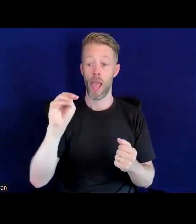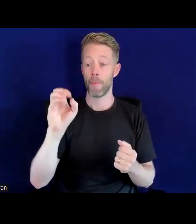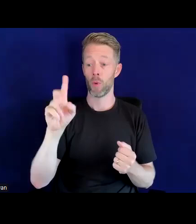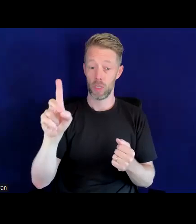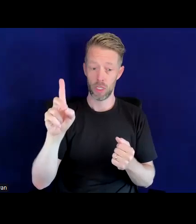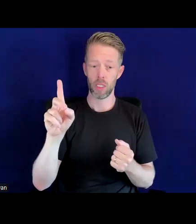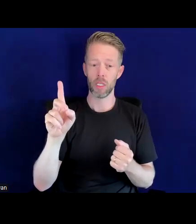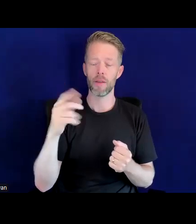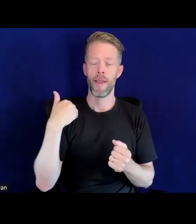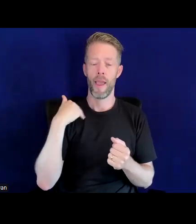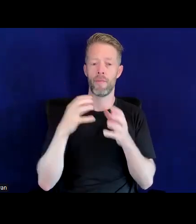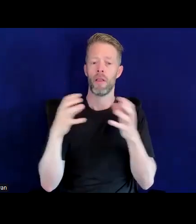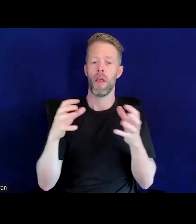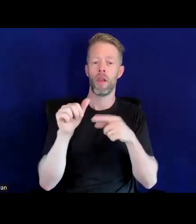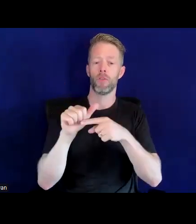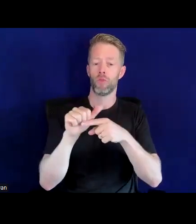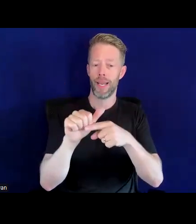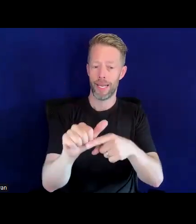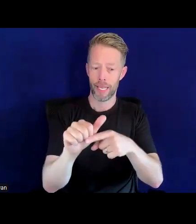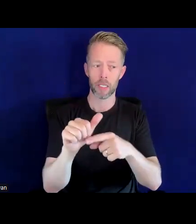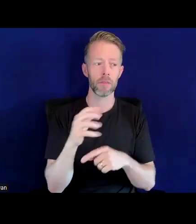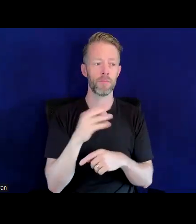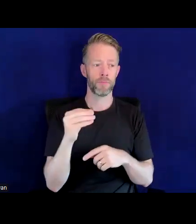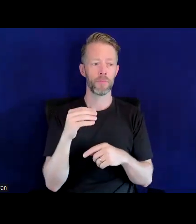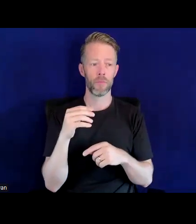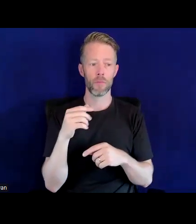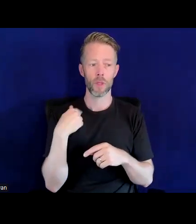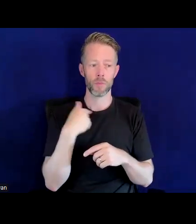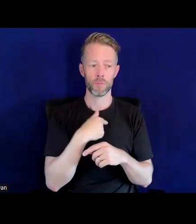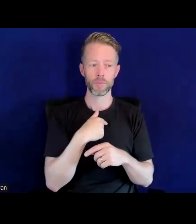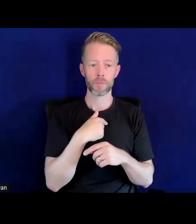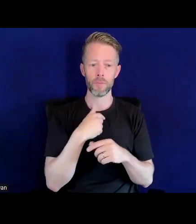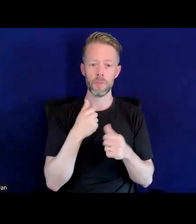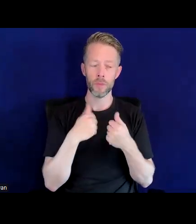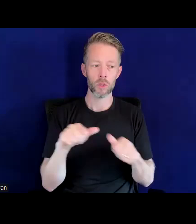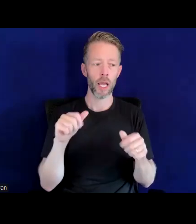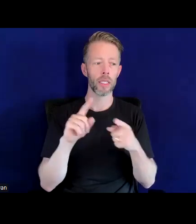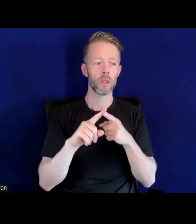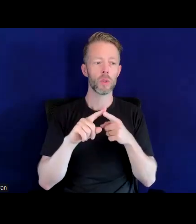we have a lot of training, you know, and we're trying to reach out to folks more than we have